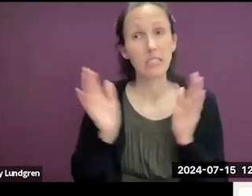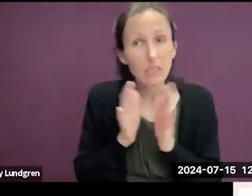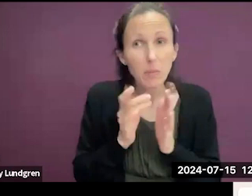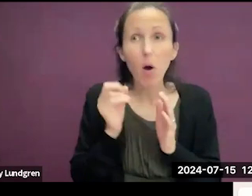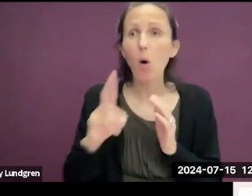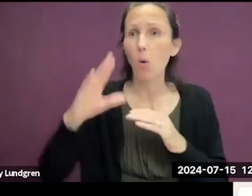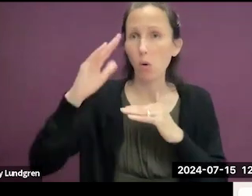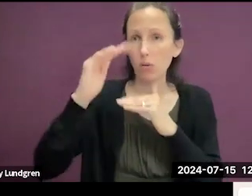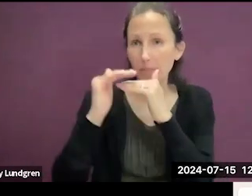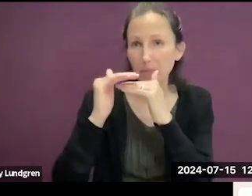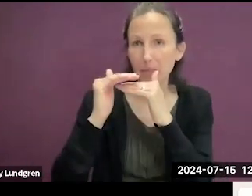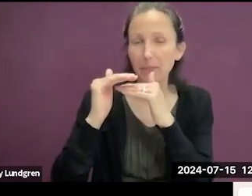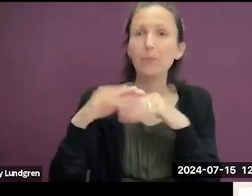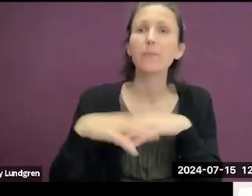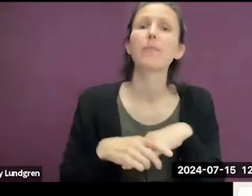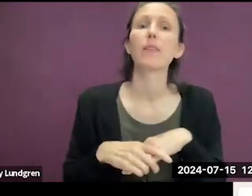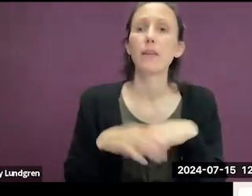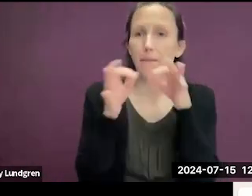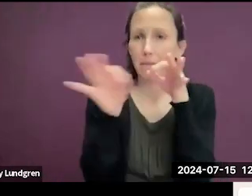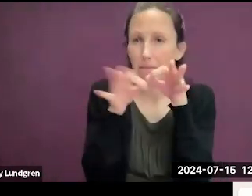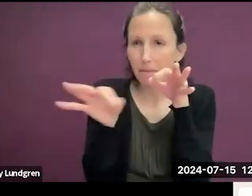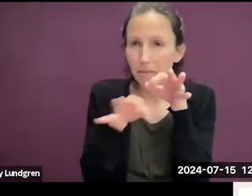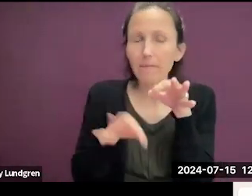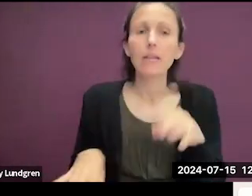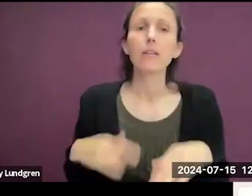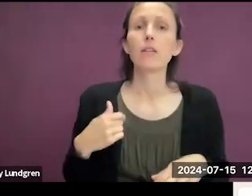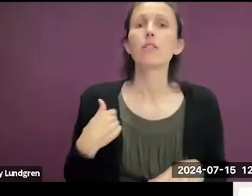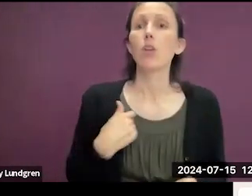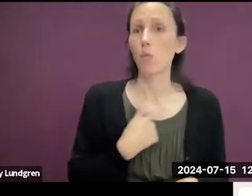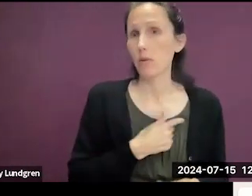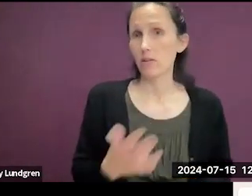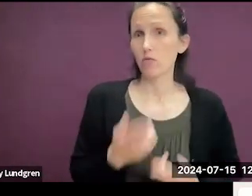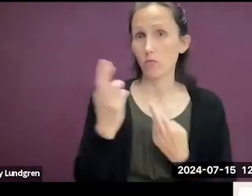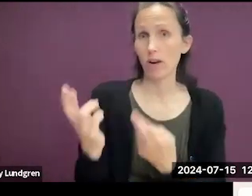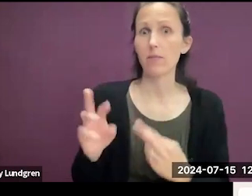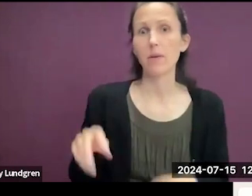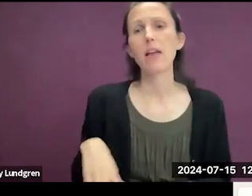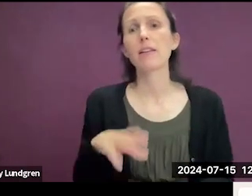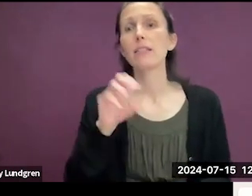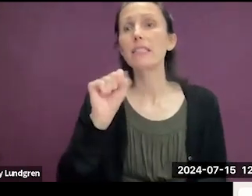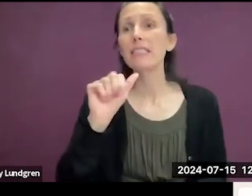So we recommend some sans-serif fonts. I'm using Verdana throughout the presentation today,